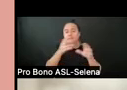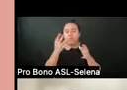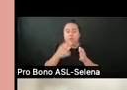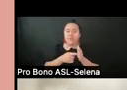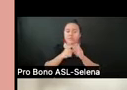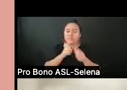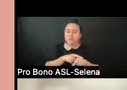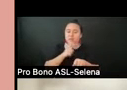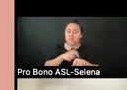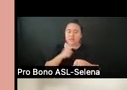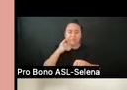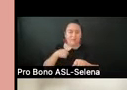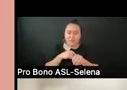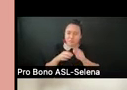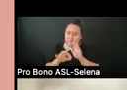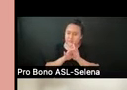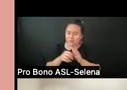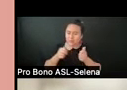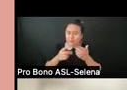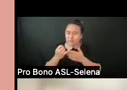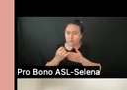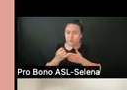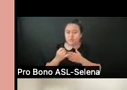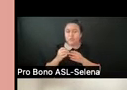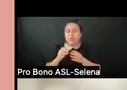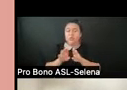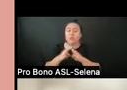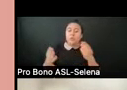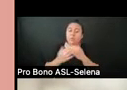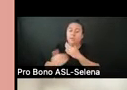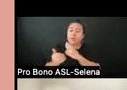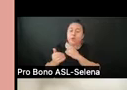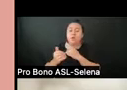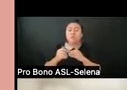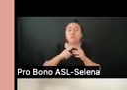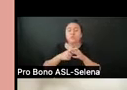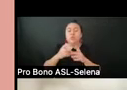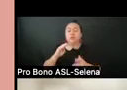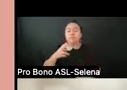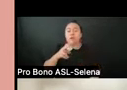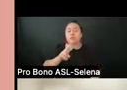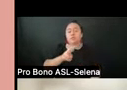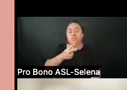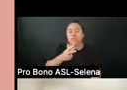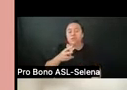So, the open call will open this March 2nd and it will close April 4th. Basically, right at midnight.